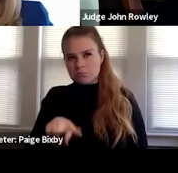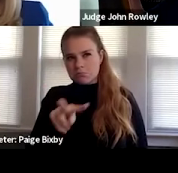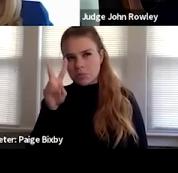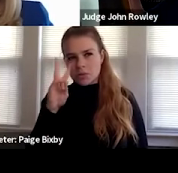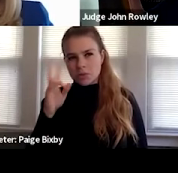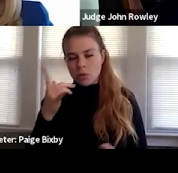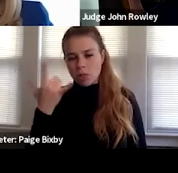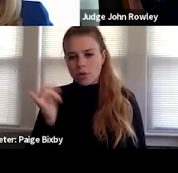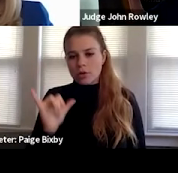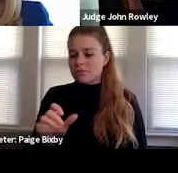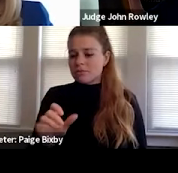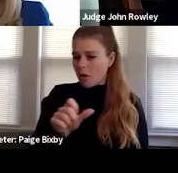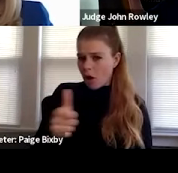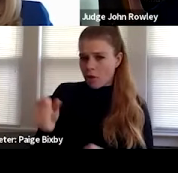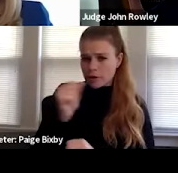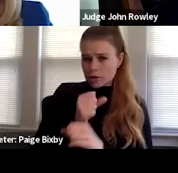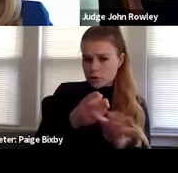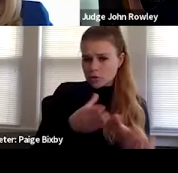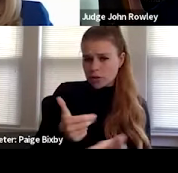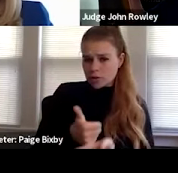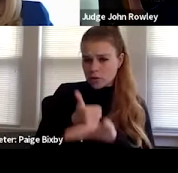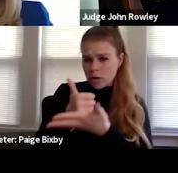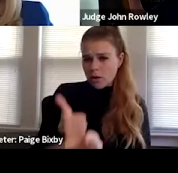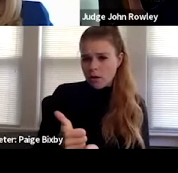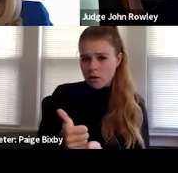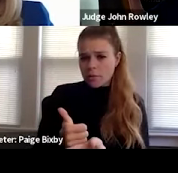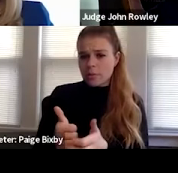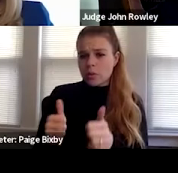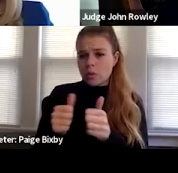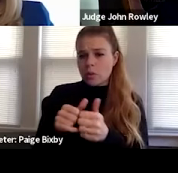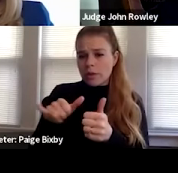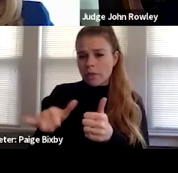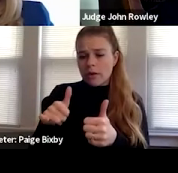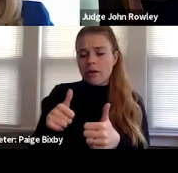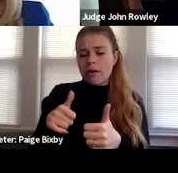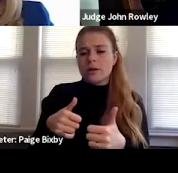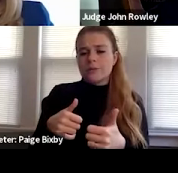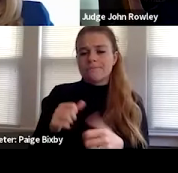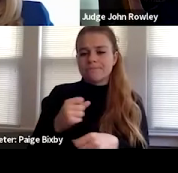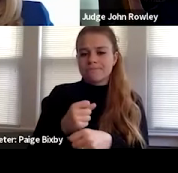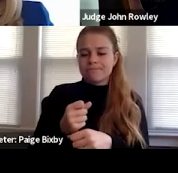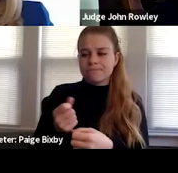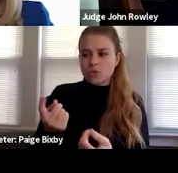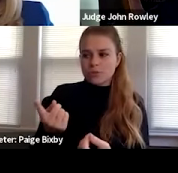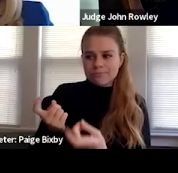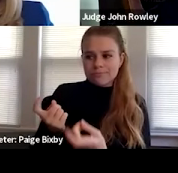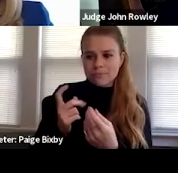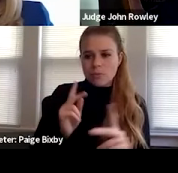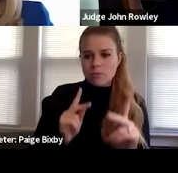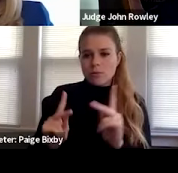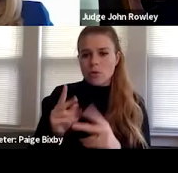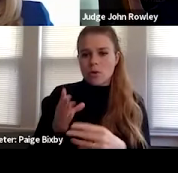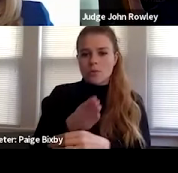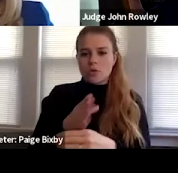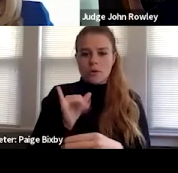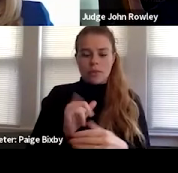Any other strategies to help with that, catching people between that admission to the first hearing?